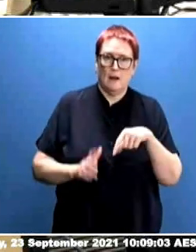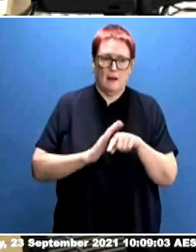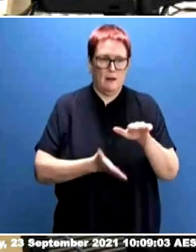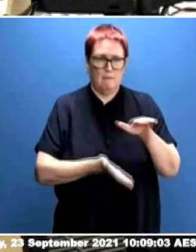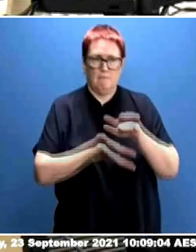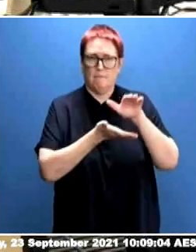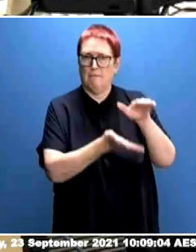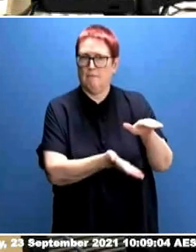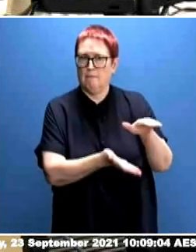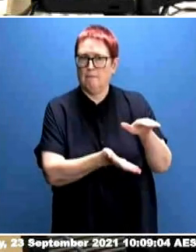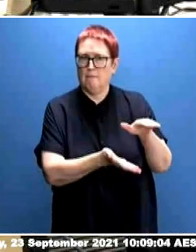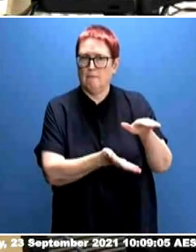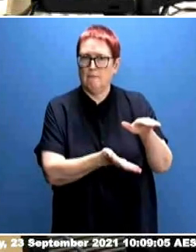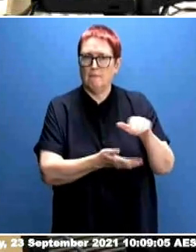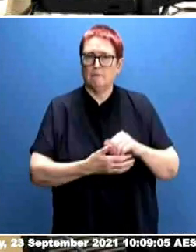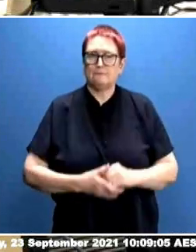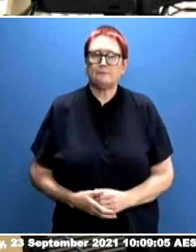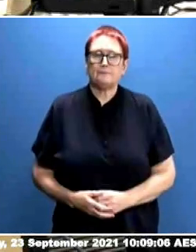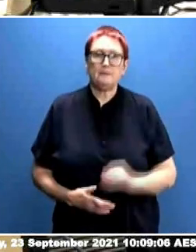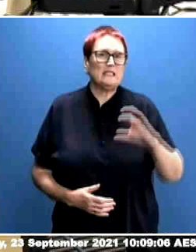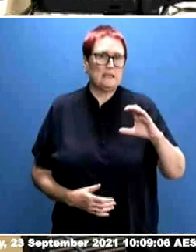of the Tender Bundle C.